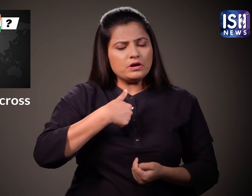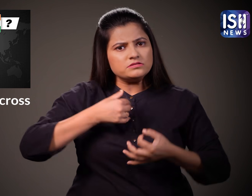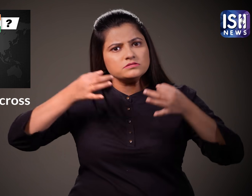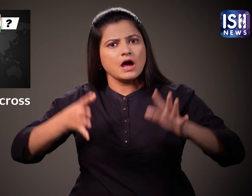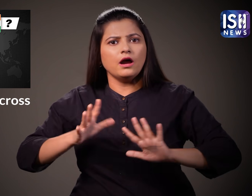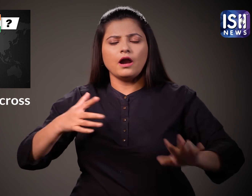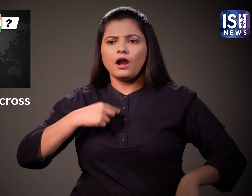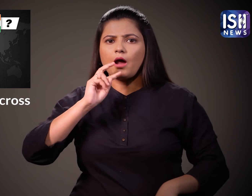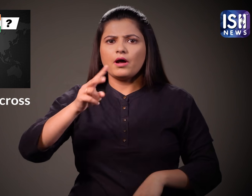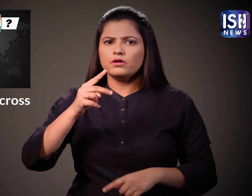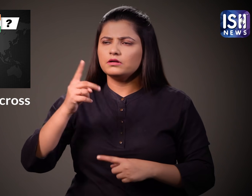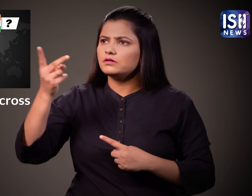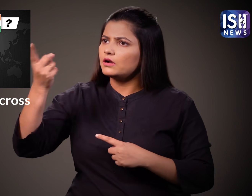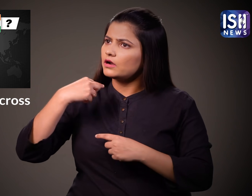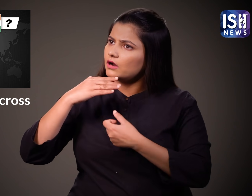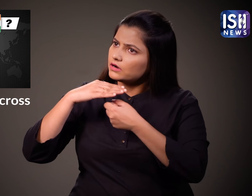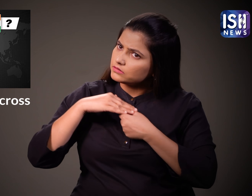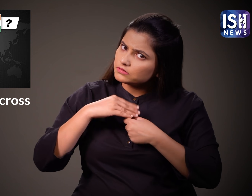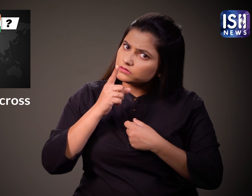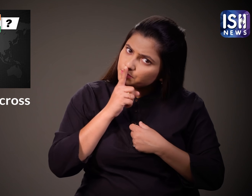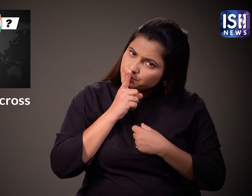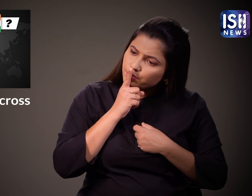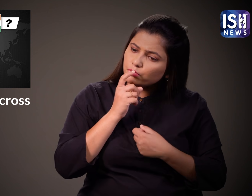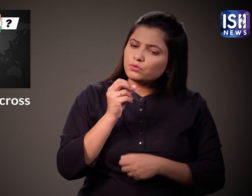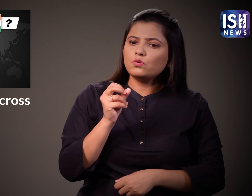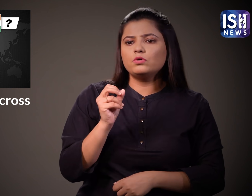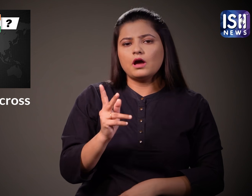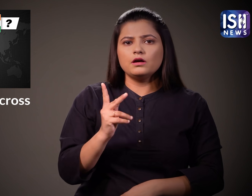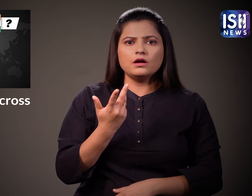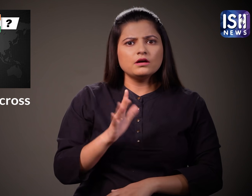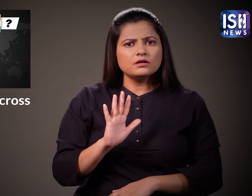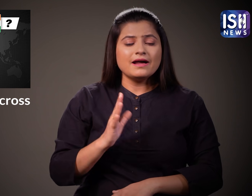The husband takes all the decisions and the wife is supposed to stay quiet.